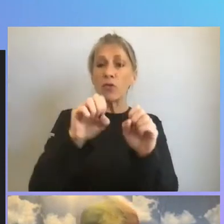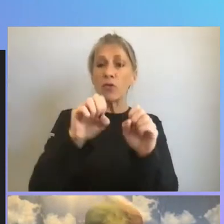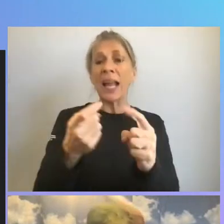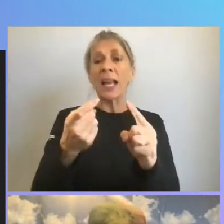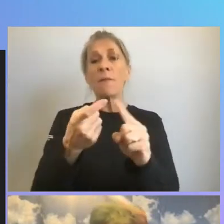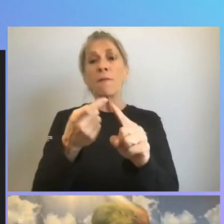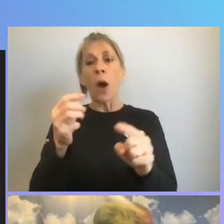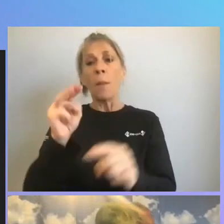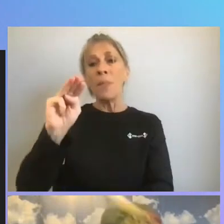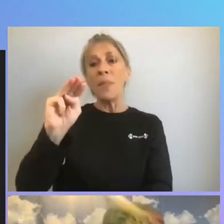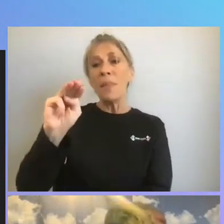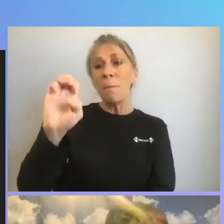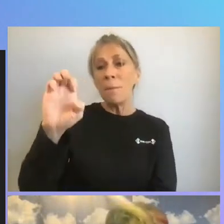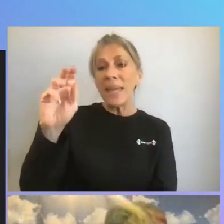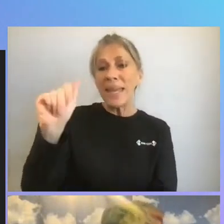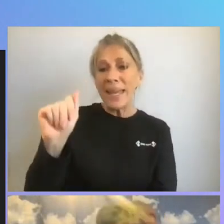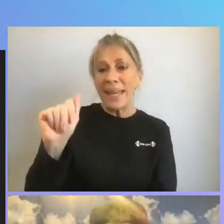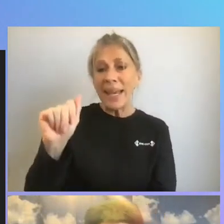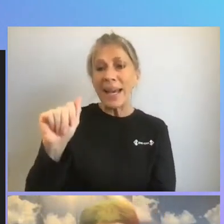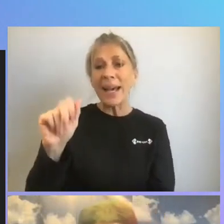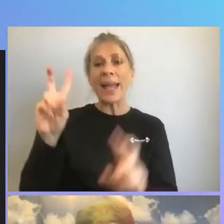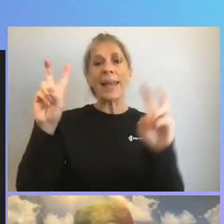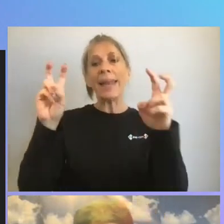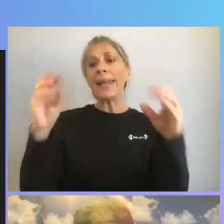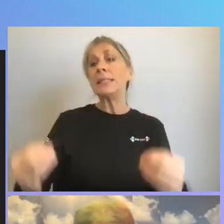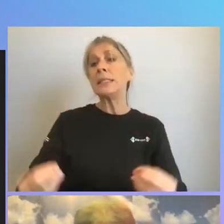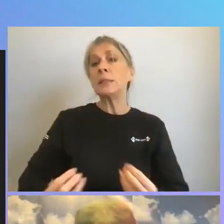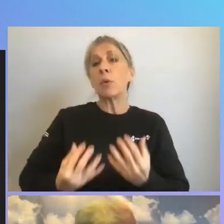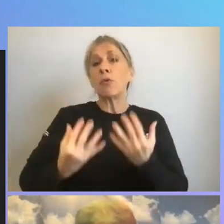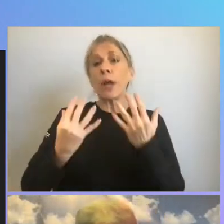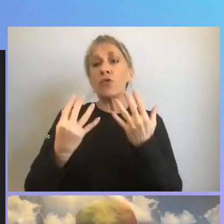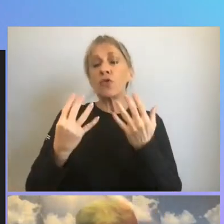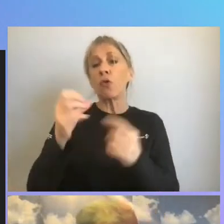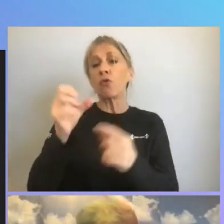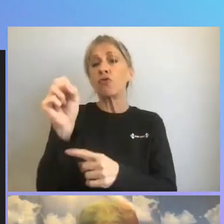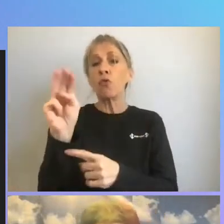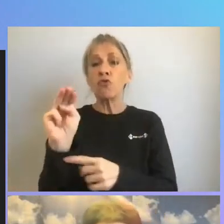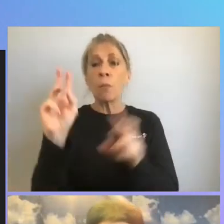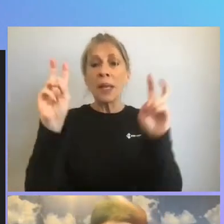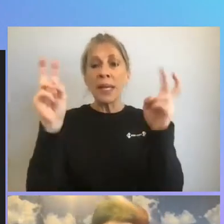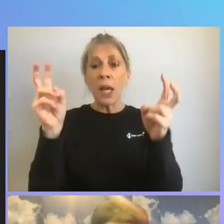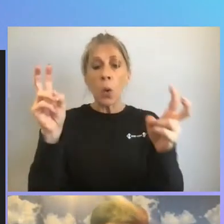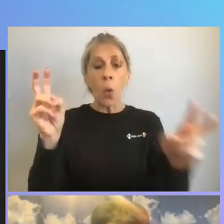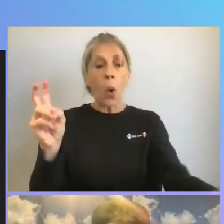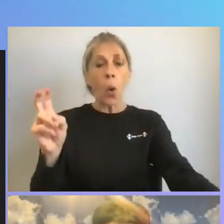media to inspiration journal,